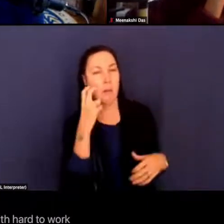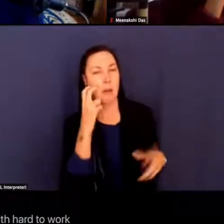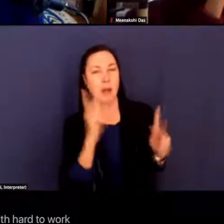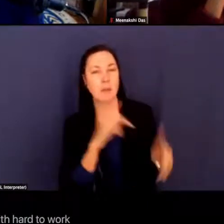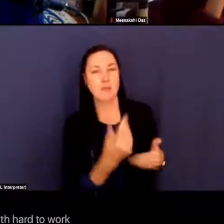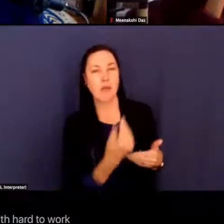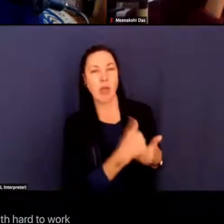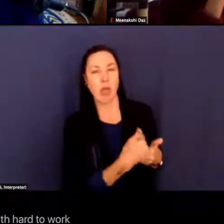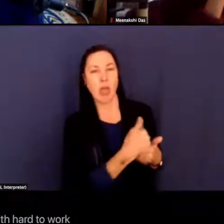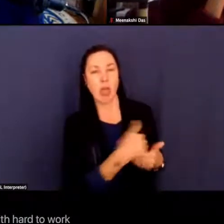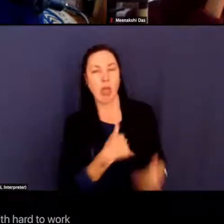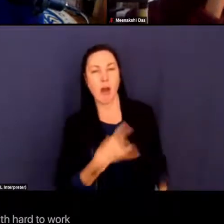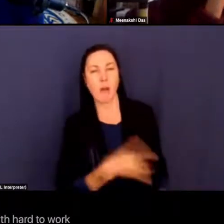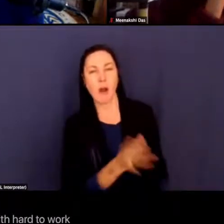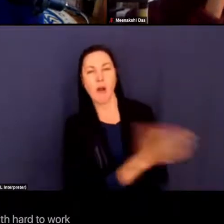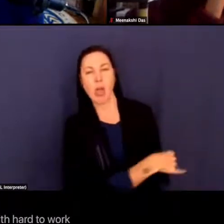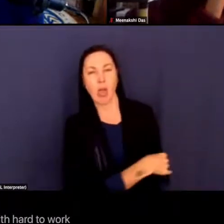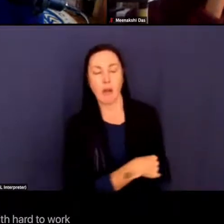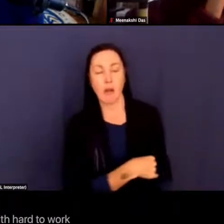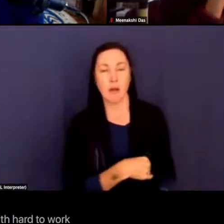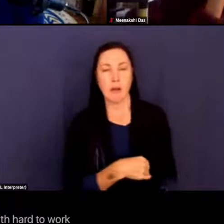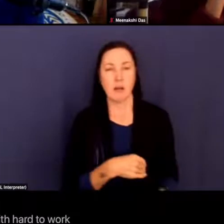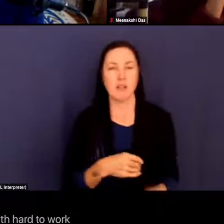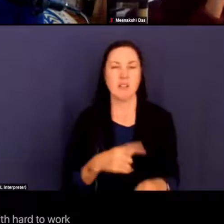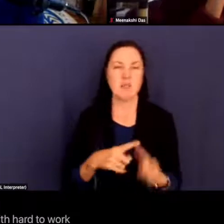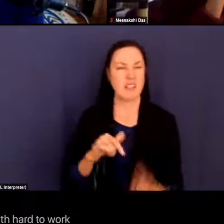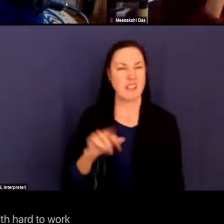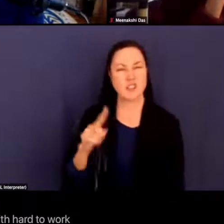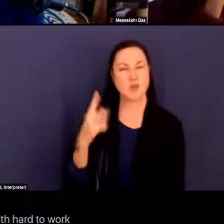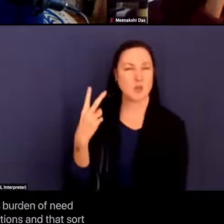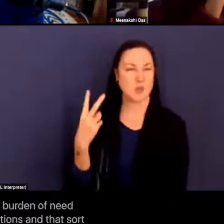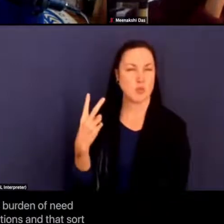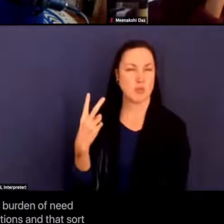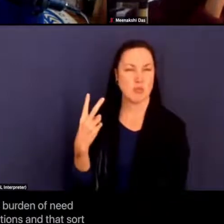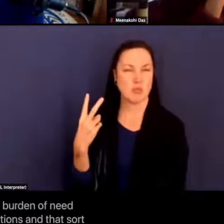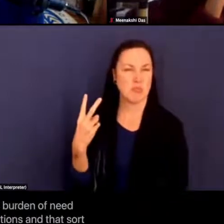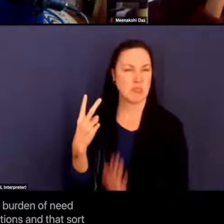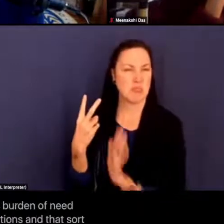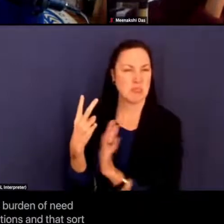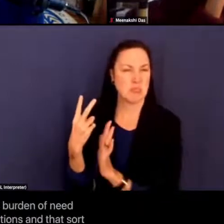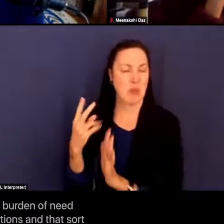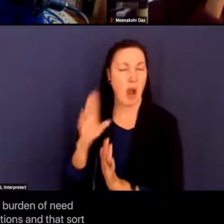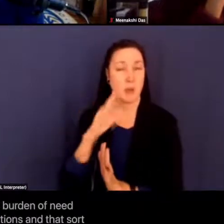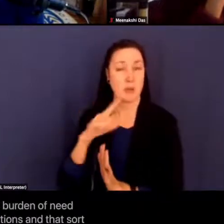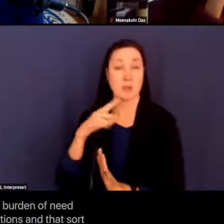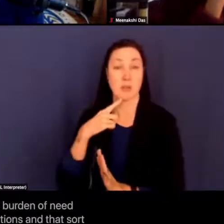and that sort of thing but the rest the couple of dozen professors I had across all subjects